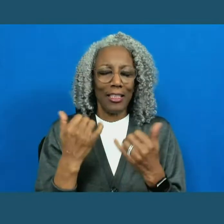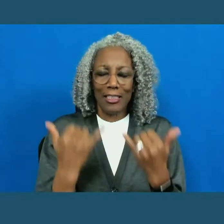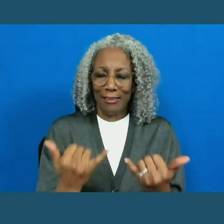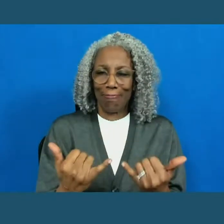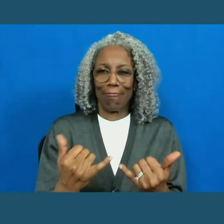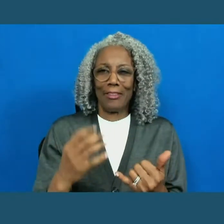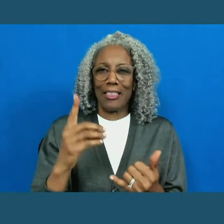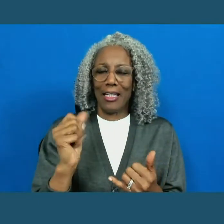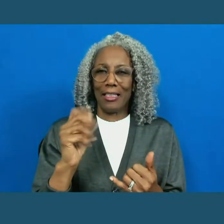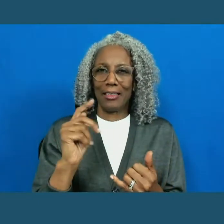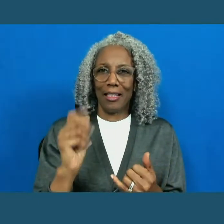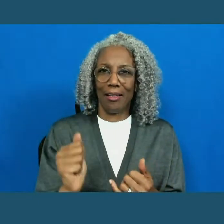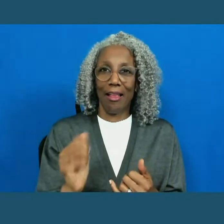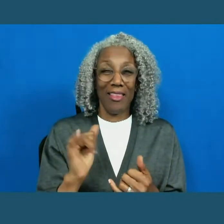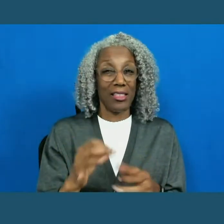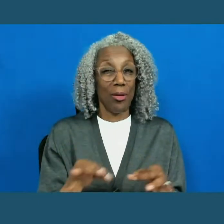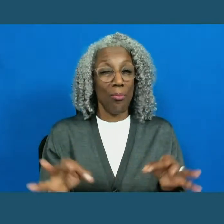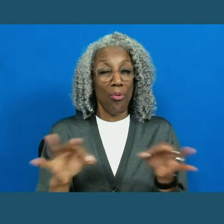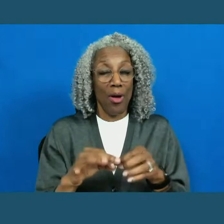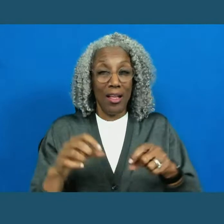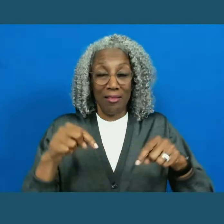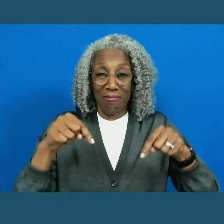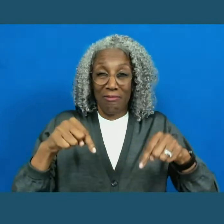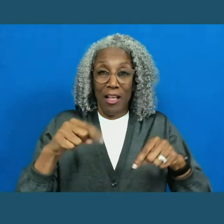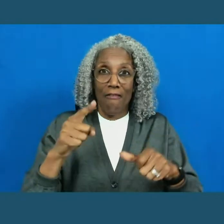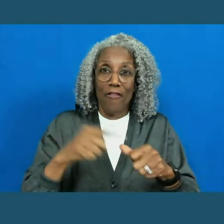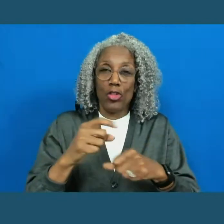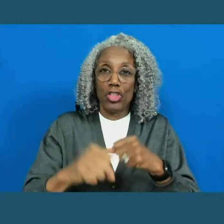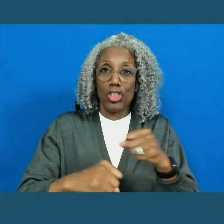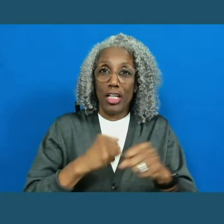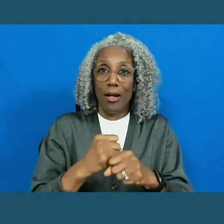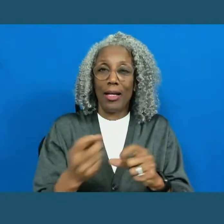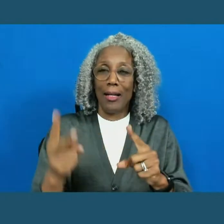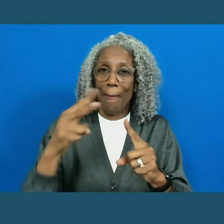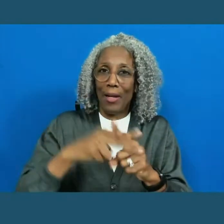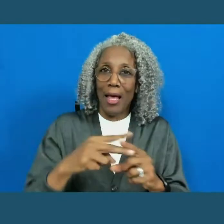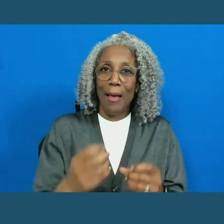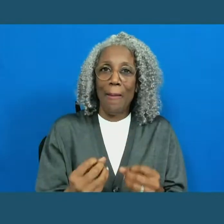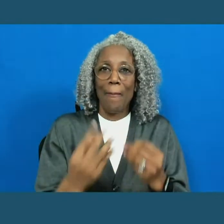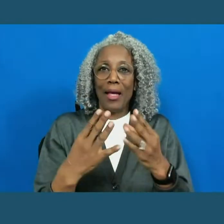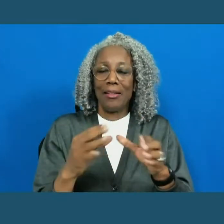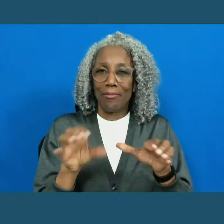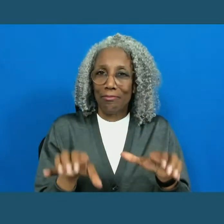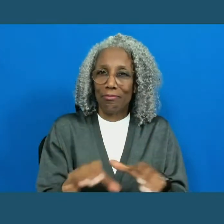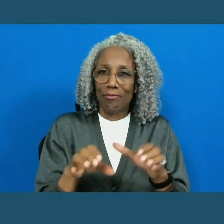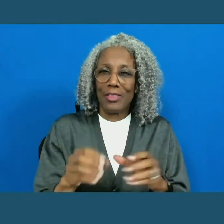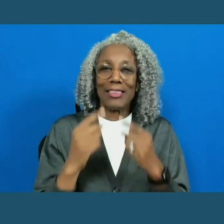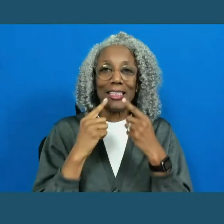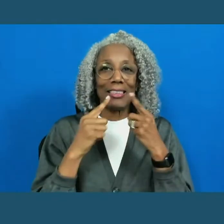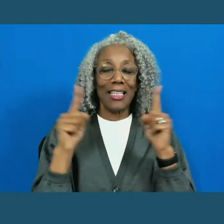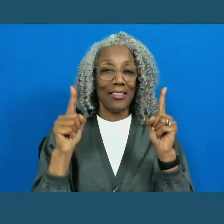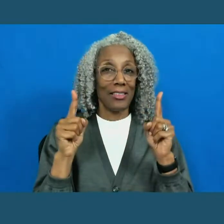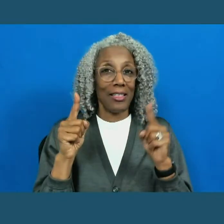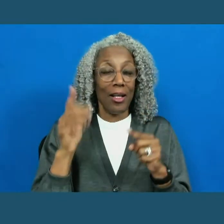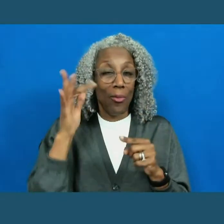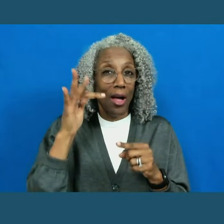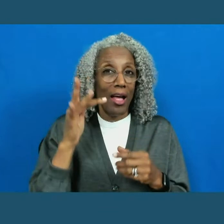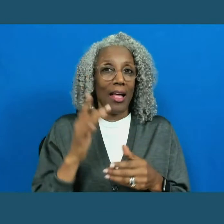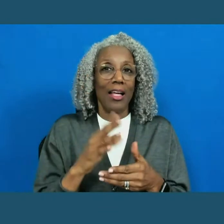in because that's when we're gonna talk about. All right. What is Our most current data. And I think that's really important because this is the first year in which we've been